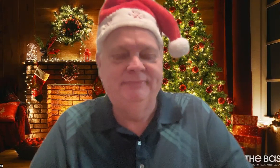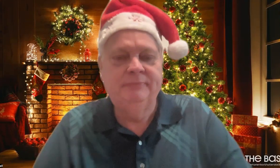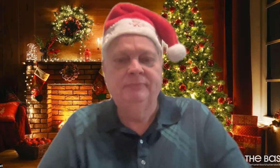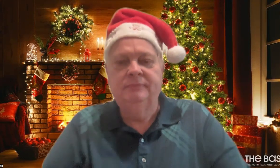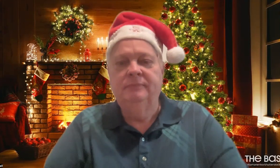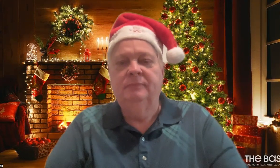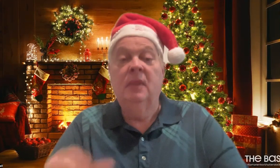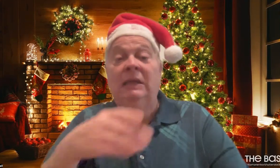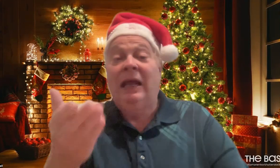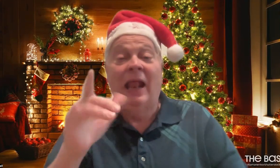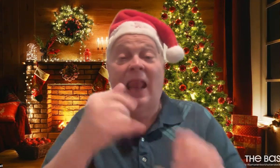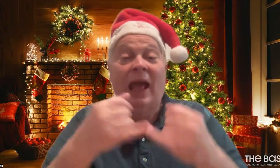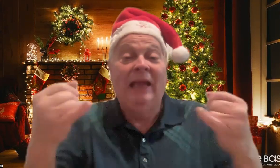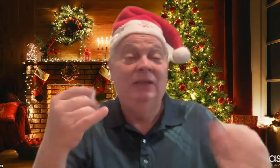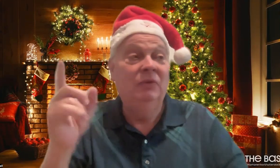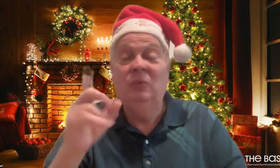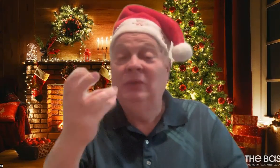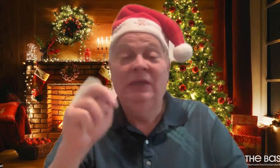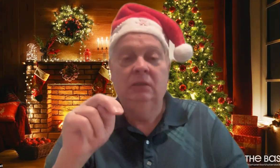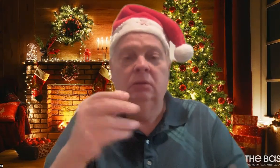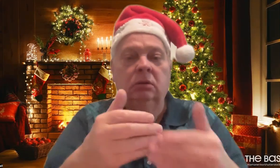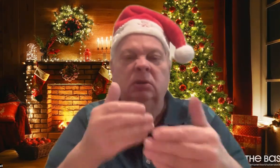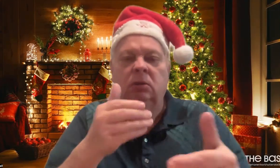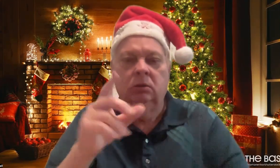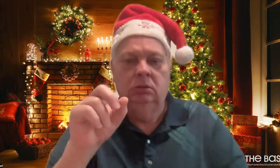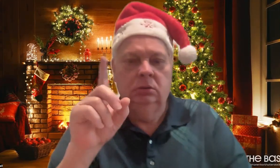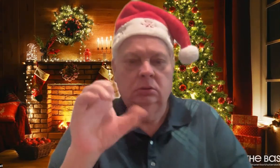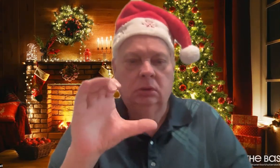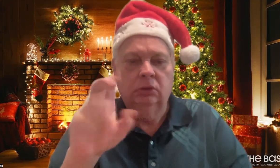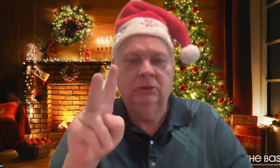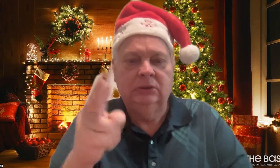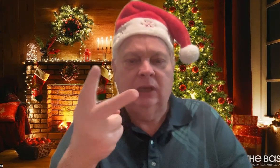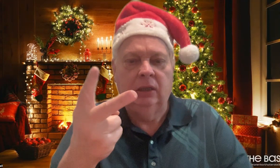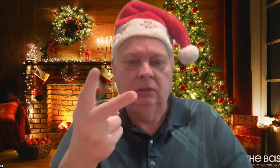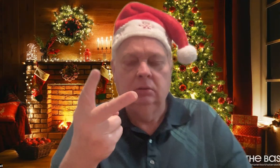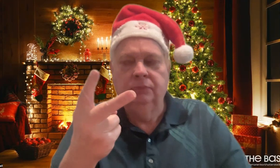Please let us know by December 2.